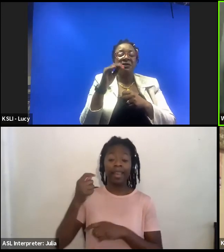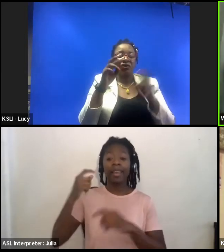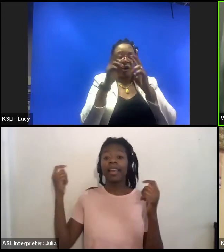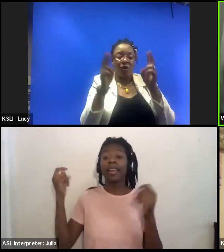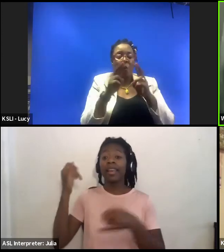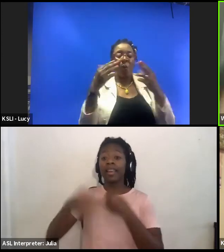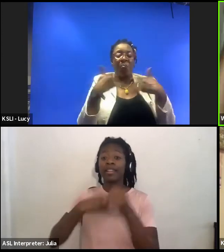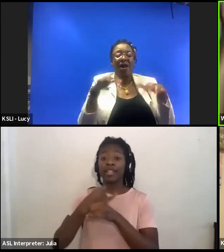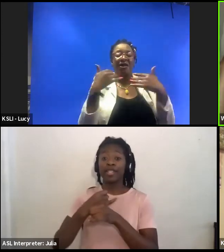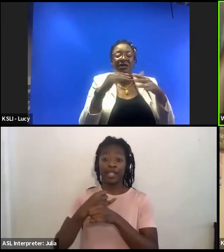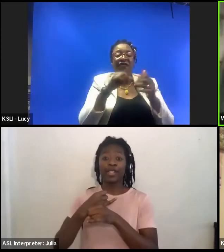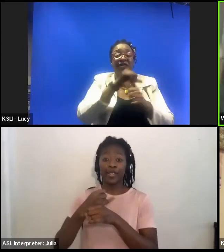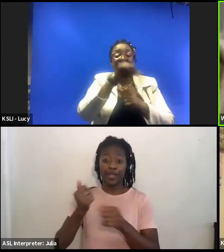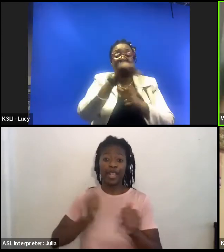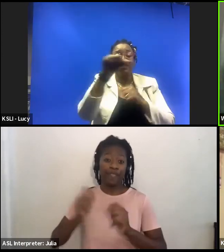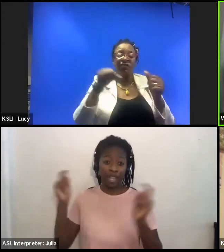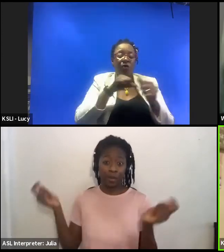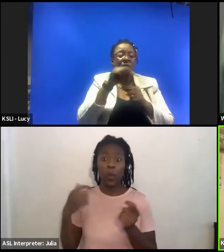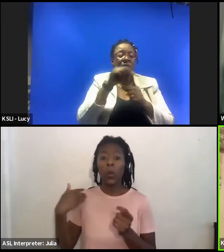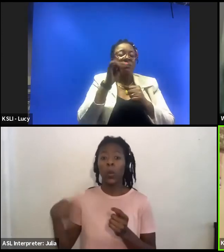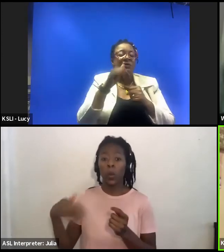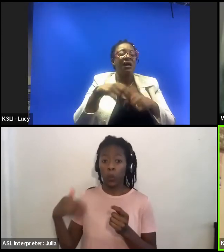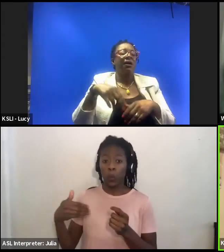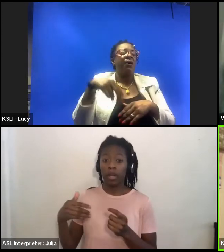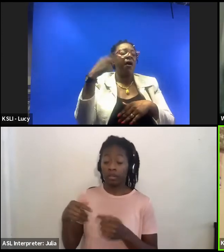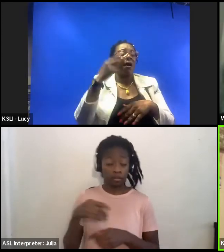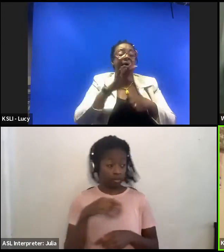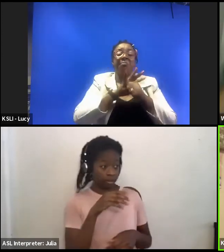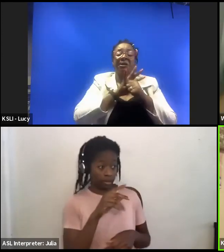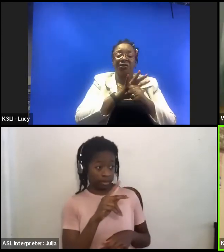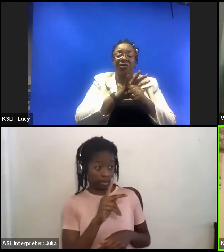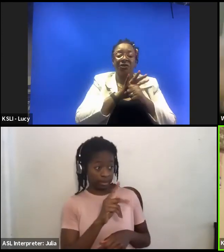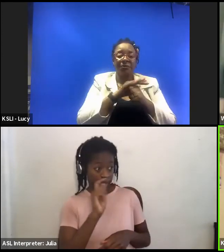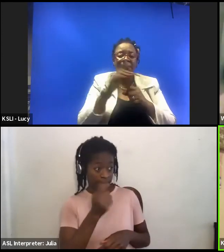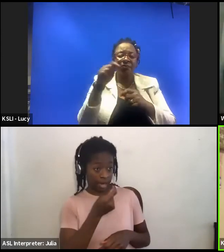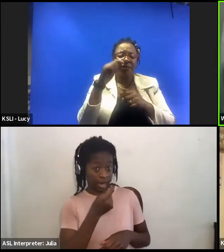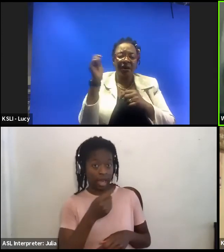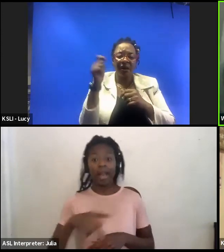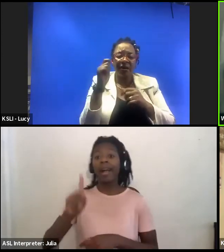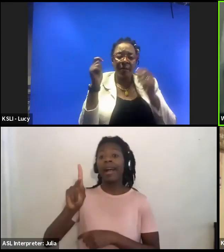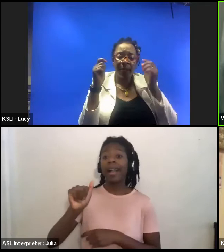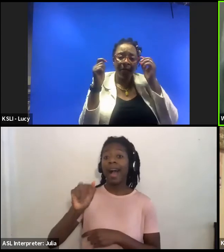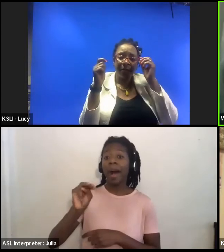It was a very big production. Sorry, Kenya? The Kenya International- Oh, sorry, Kampala. Sorry. Okay, okay.